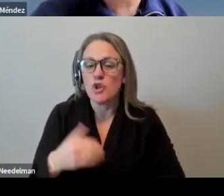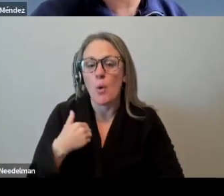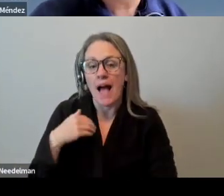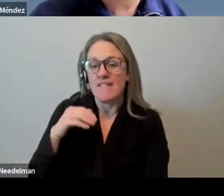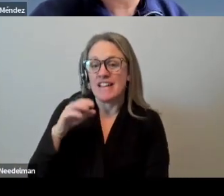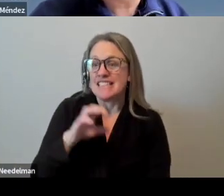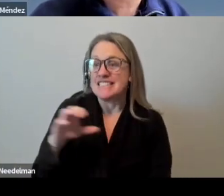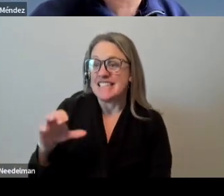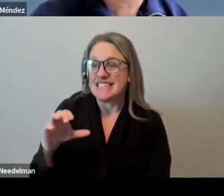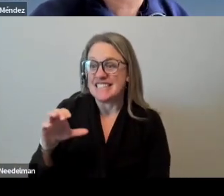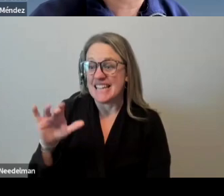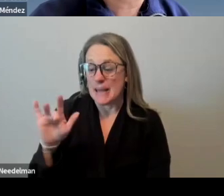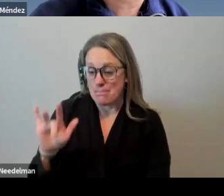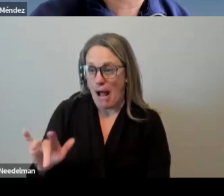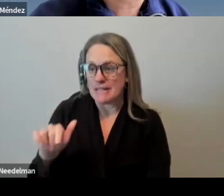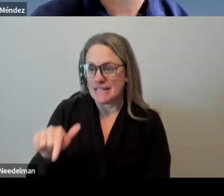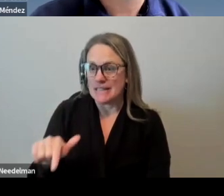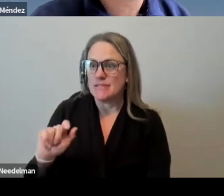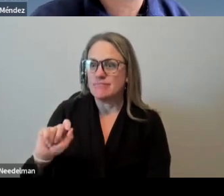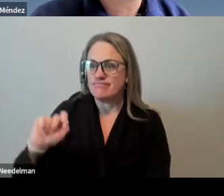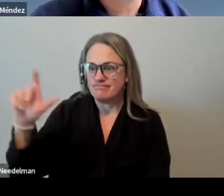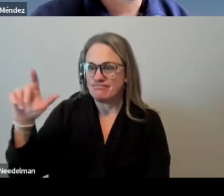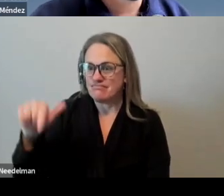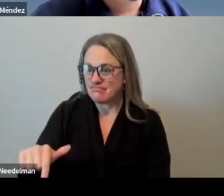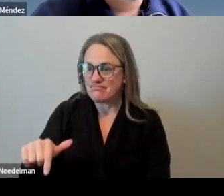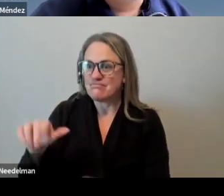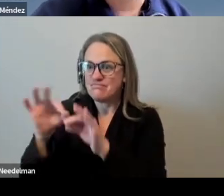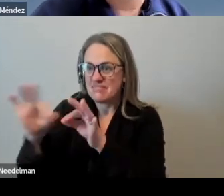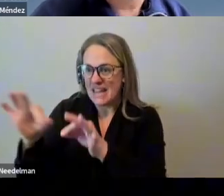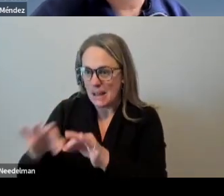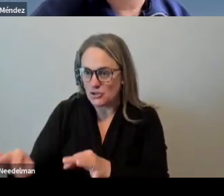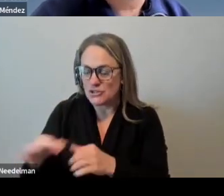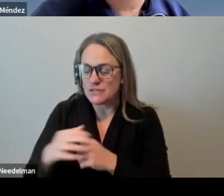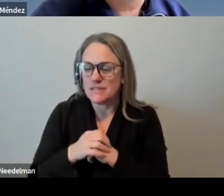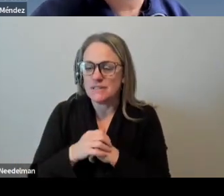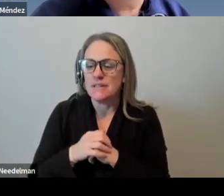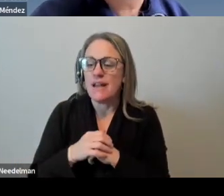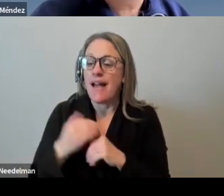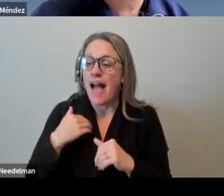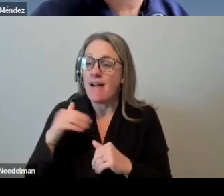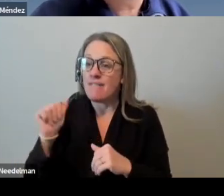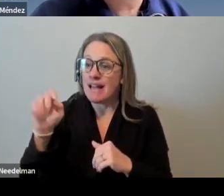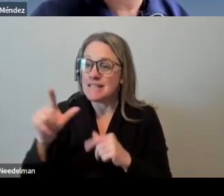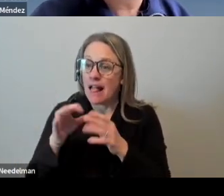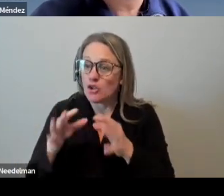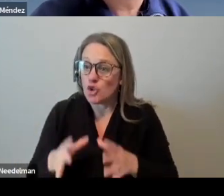toolbar usually located at the bottom of your screen. There's American Sign Language Interpretation available.